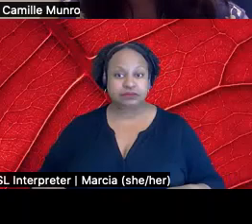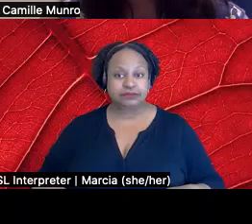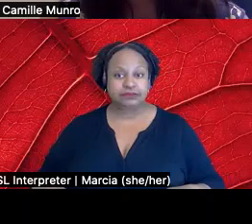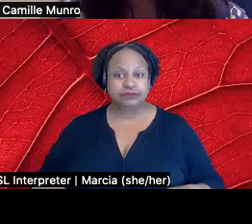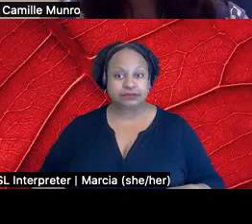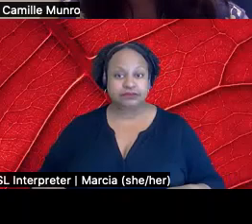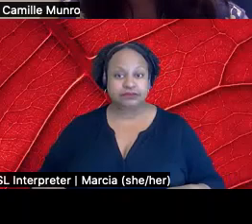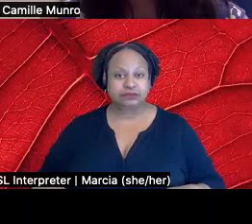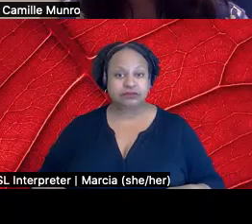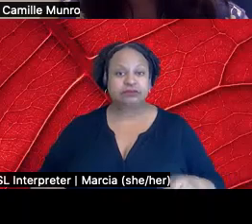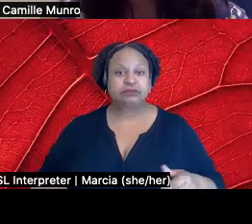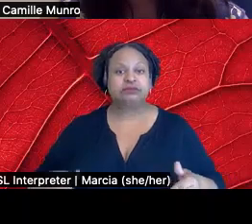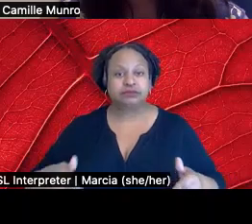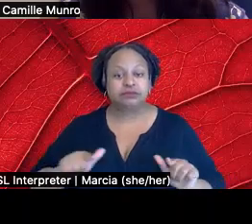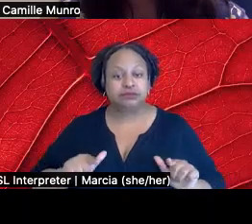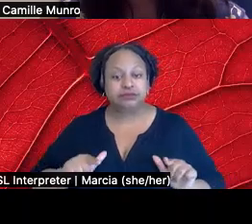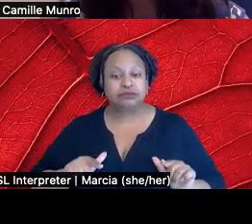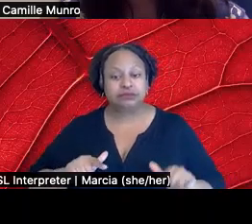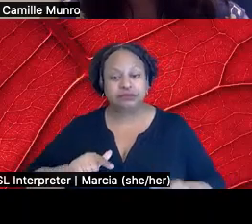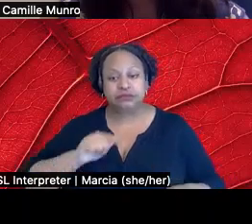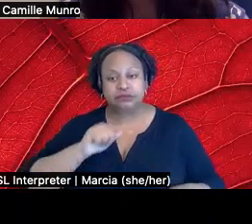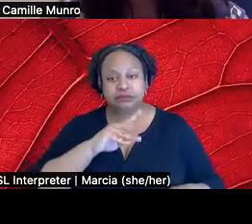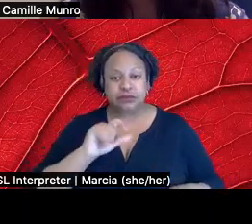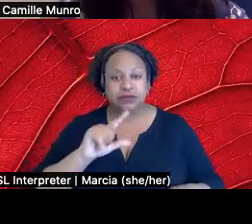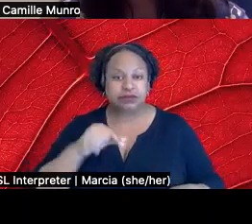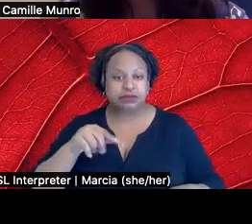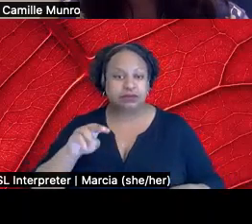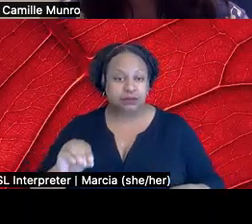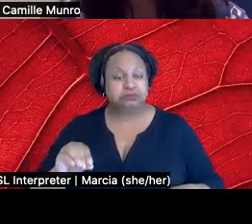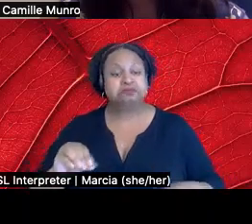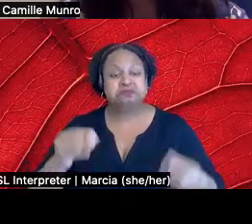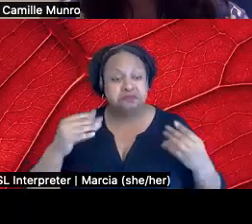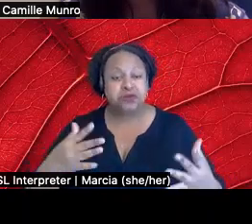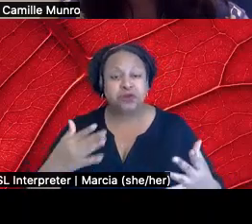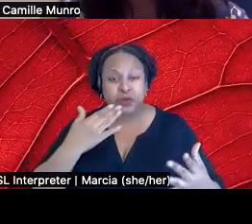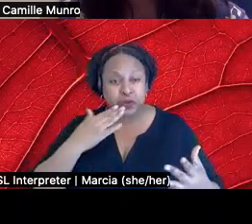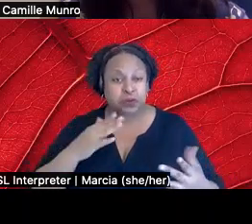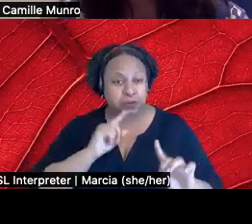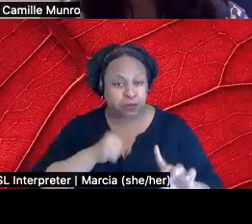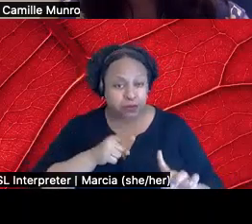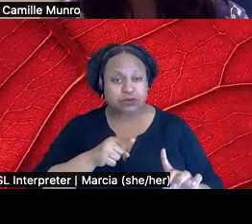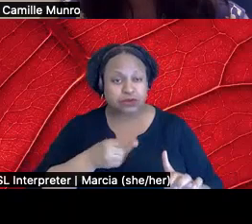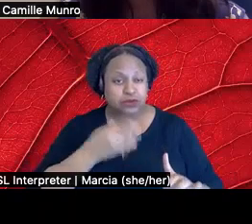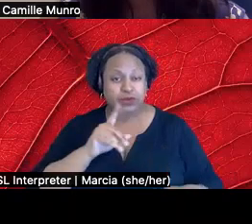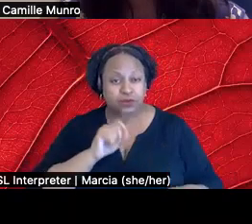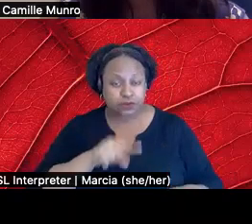I mean, there are a lot of great questions there. I can just highlight the last one